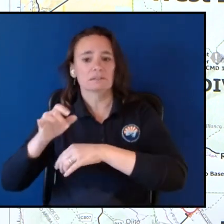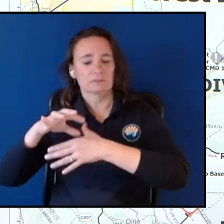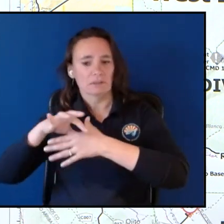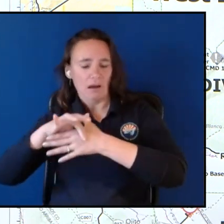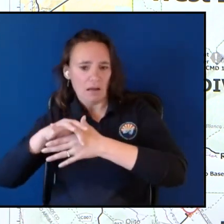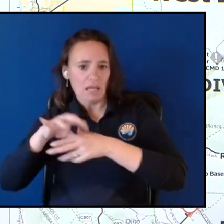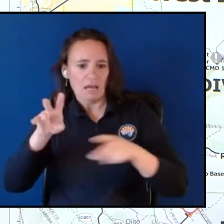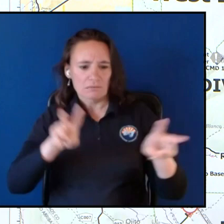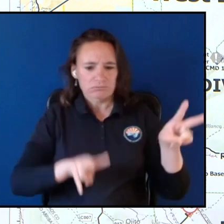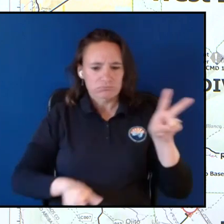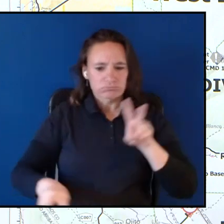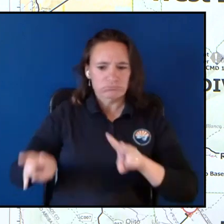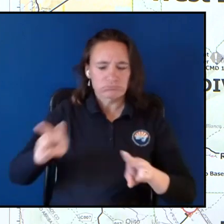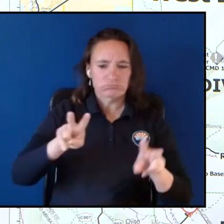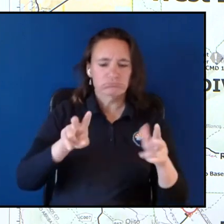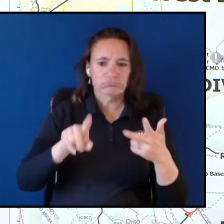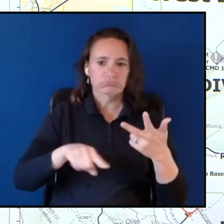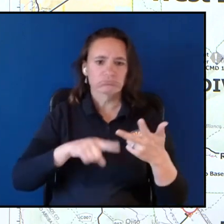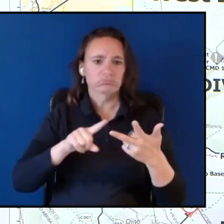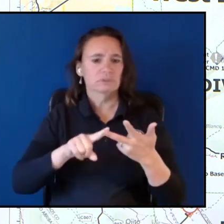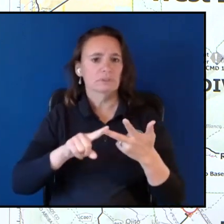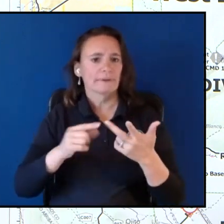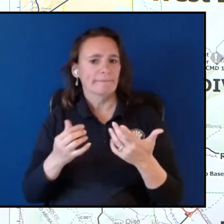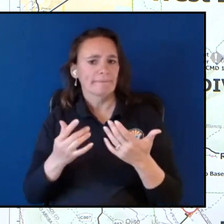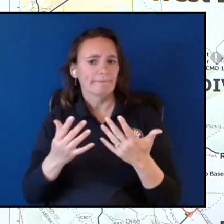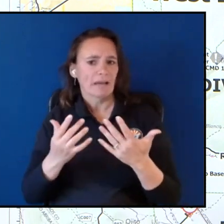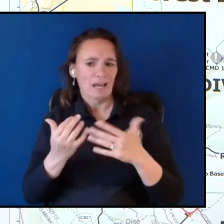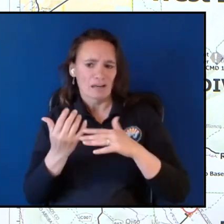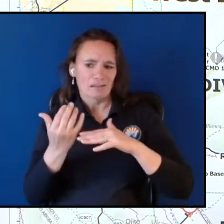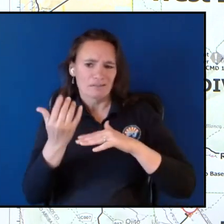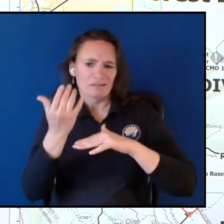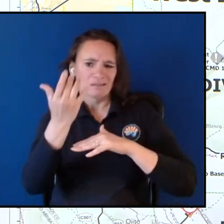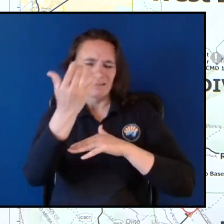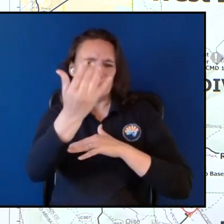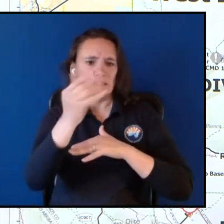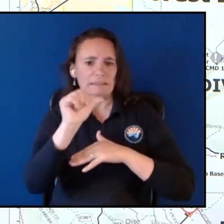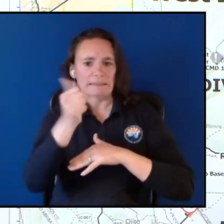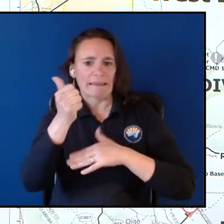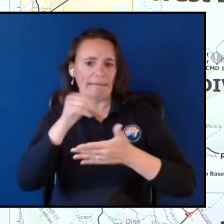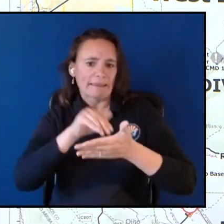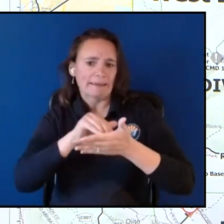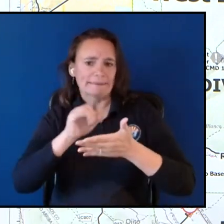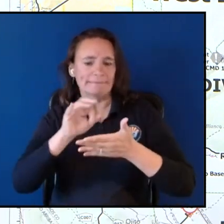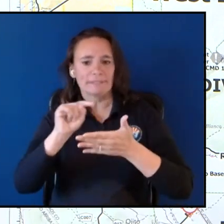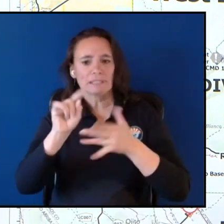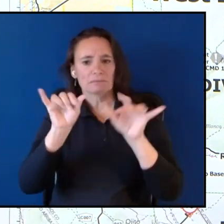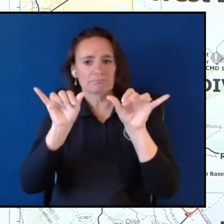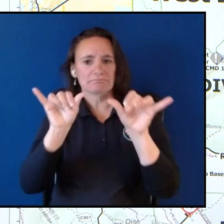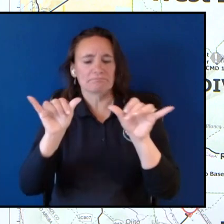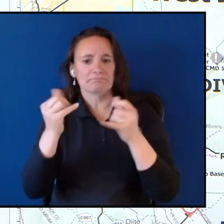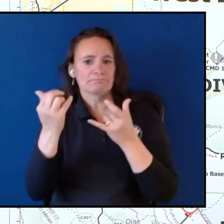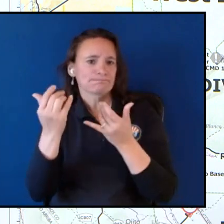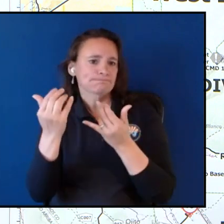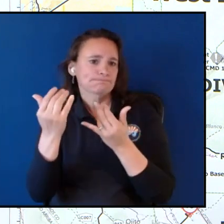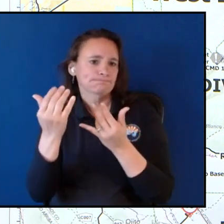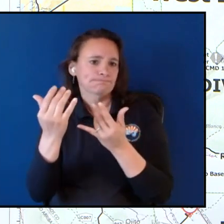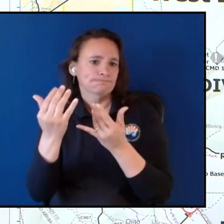has moved up to above 10, 000 feet and it has kind of parked itself, but as the snow melts off of there it may